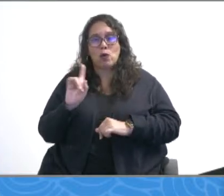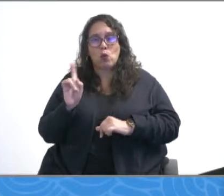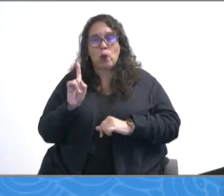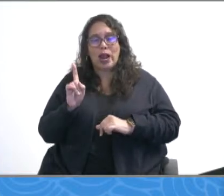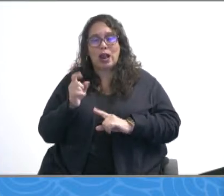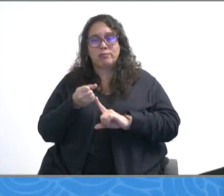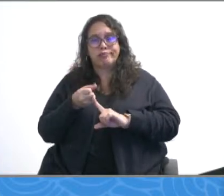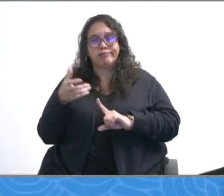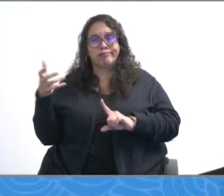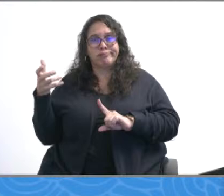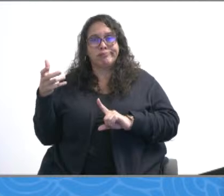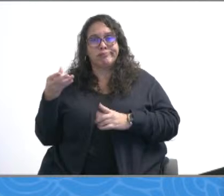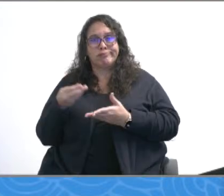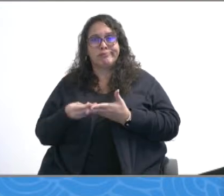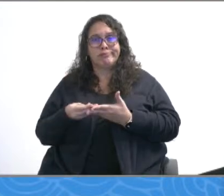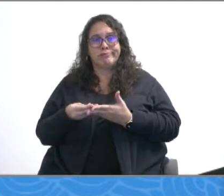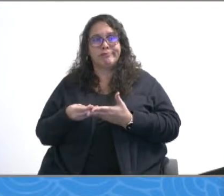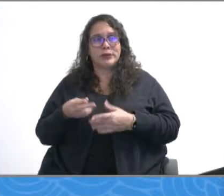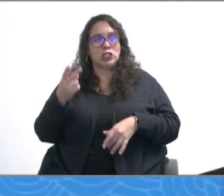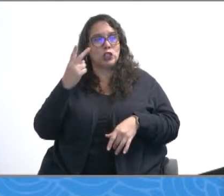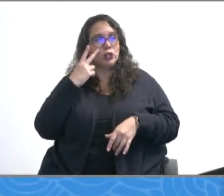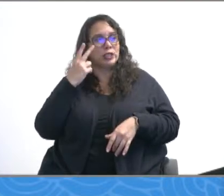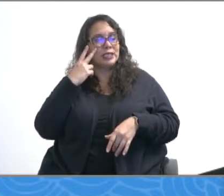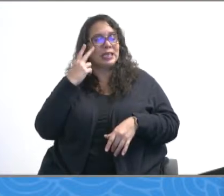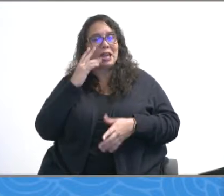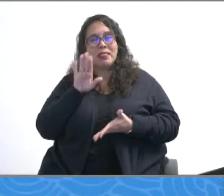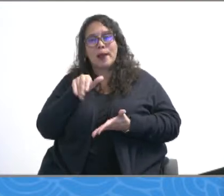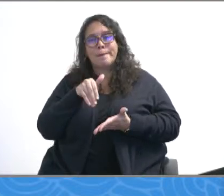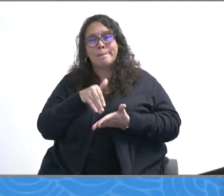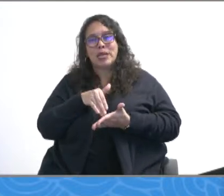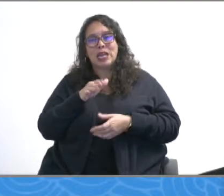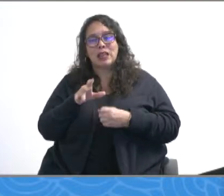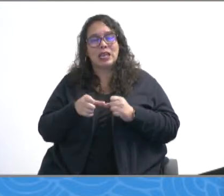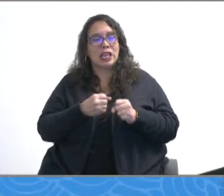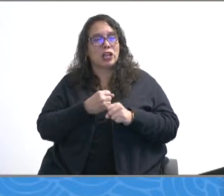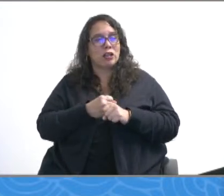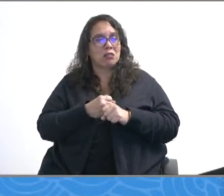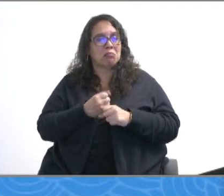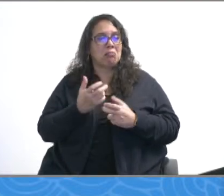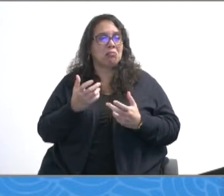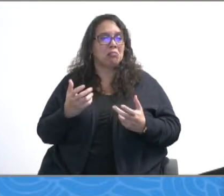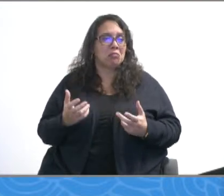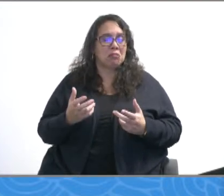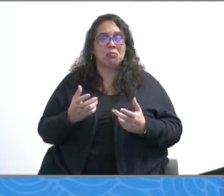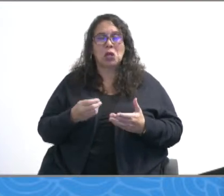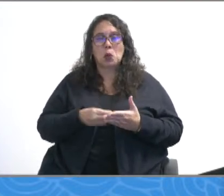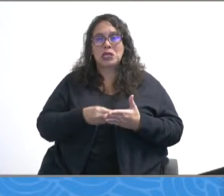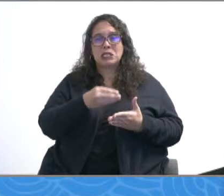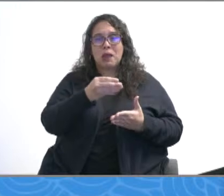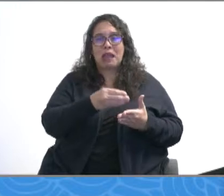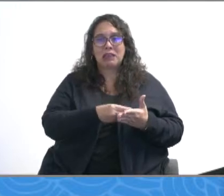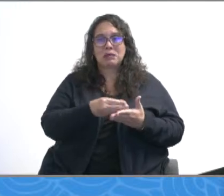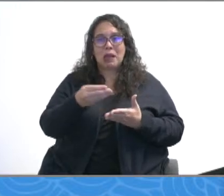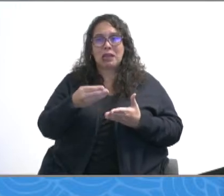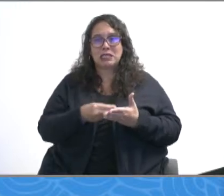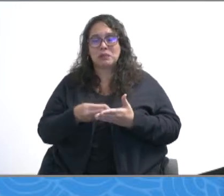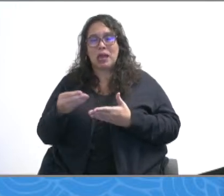As you can see, being about partway through the year, we've spent a little bit in each of the categories as we expected.